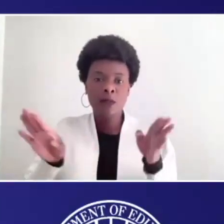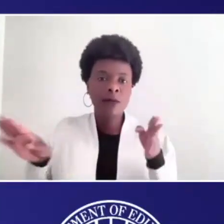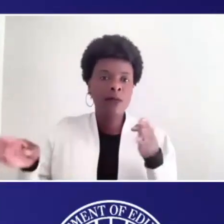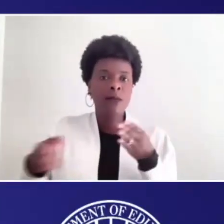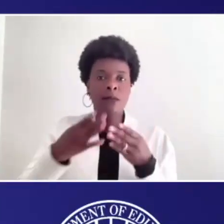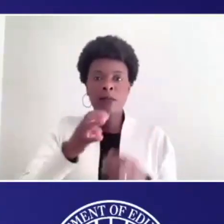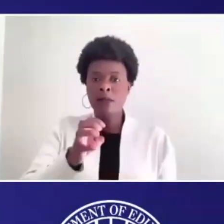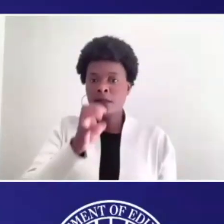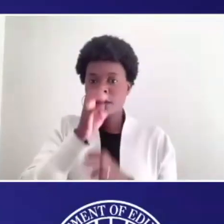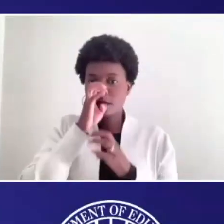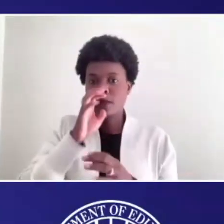than what we're proposing here.